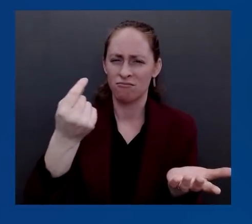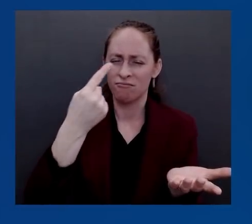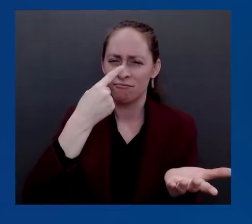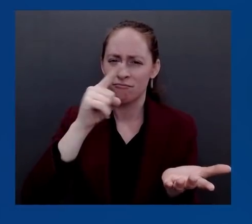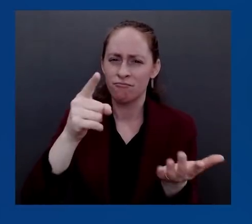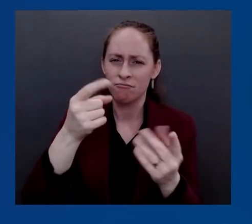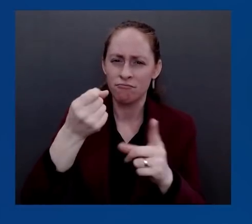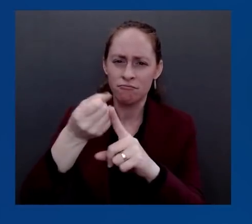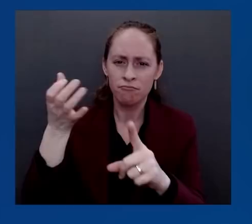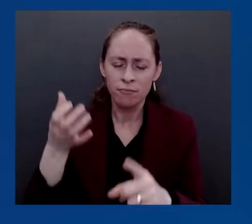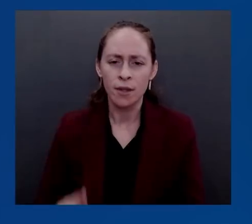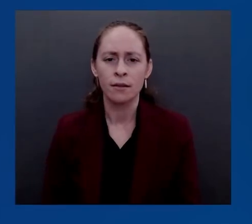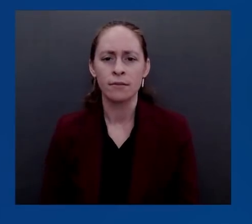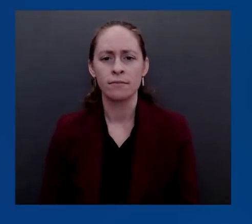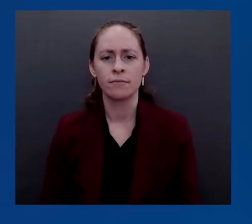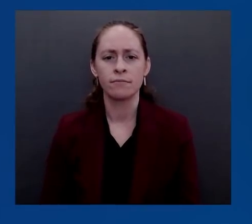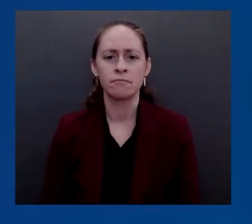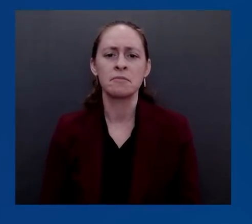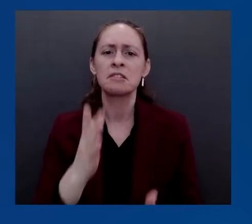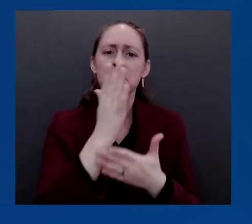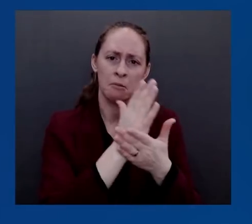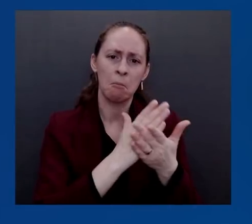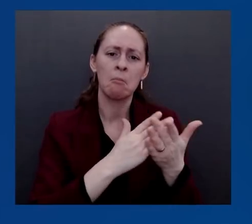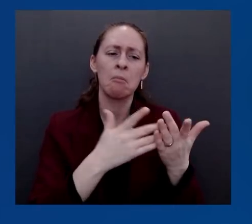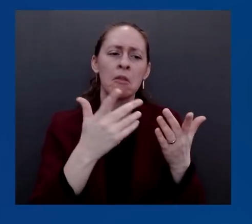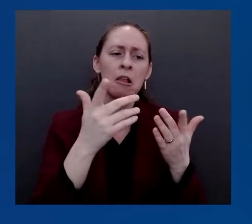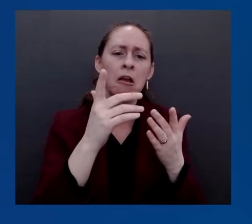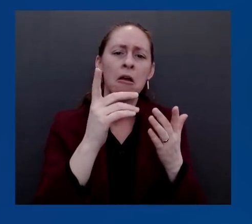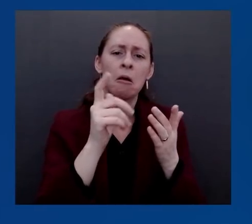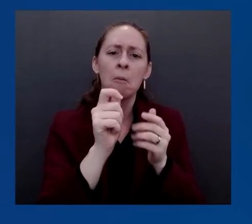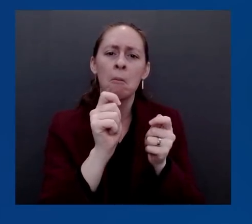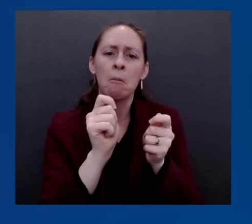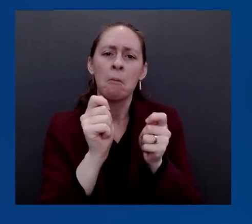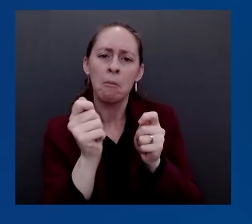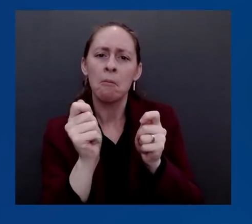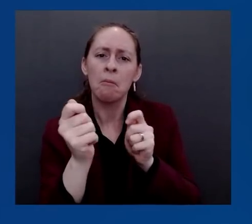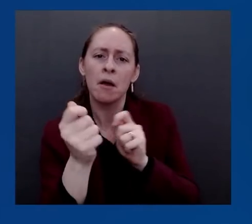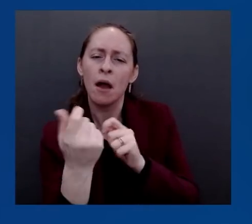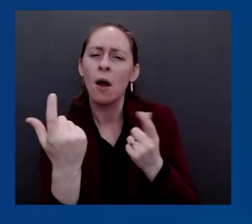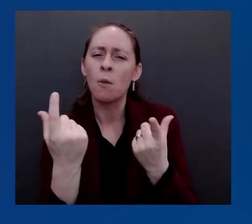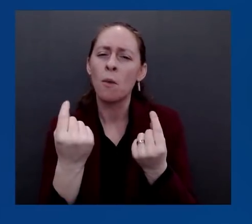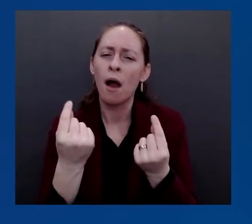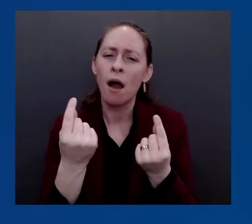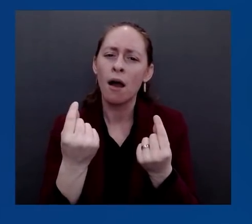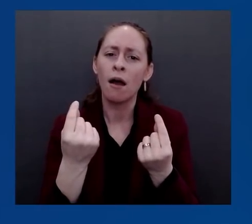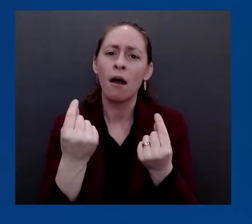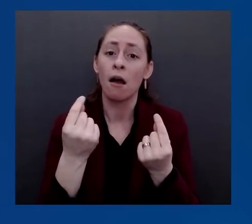if that time and place comes, or a major speech from the President? And how does the administration view its responsibility